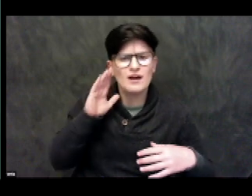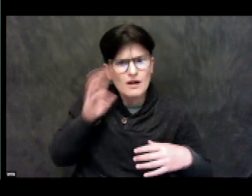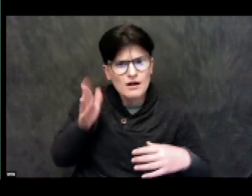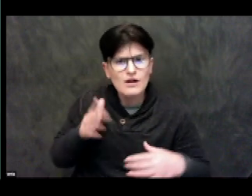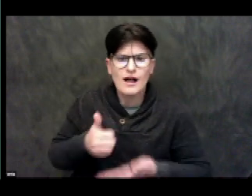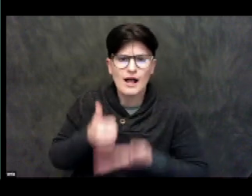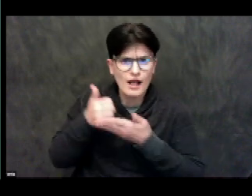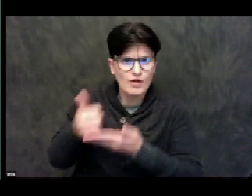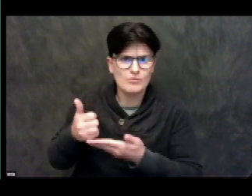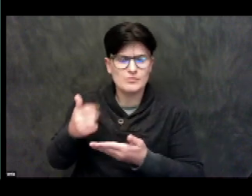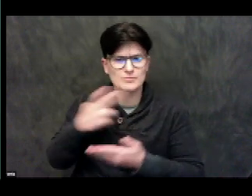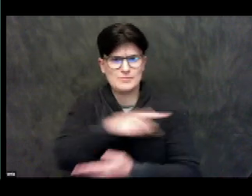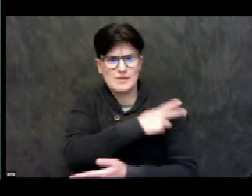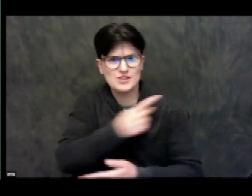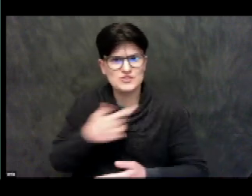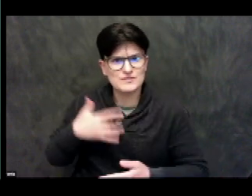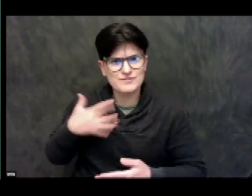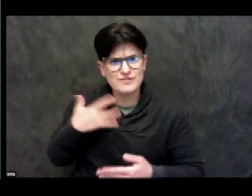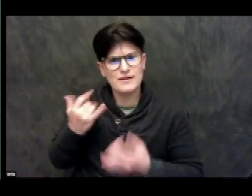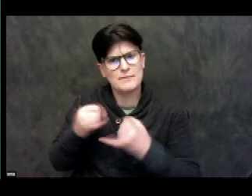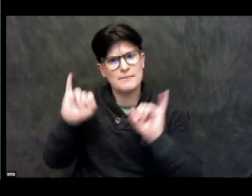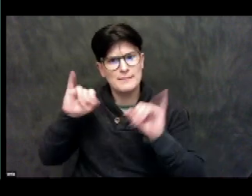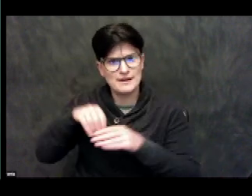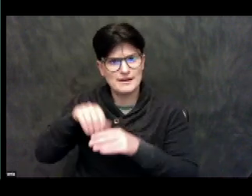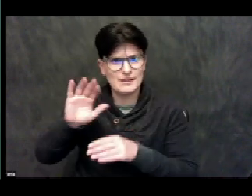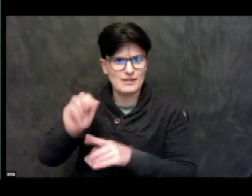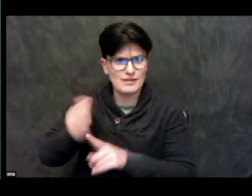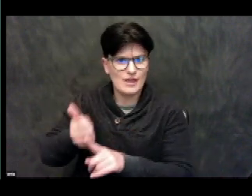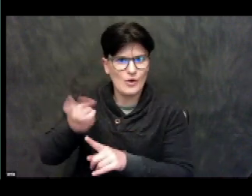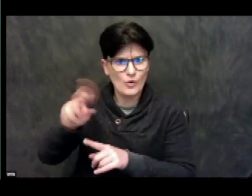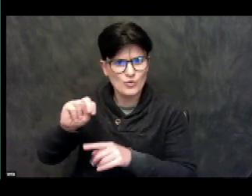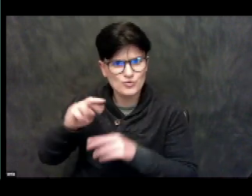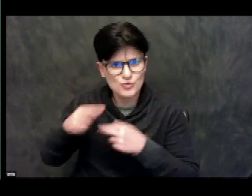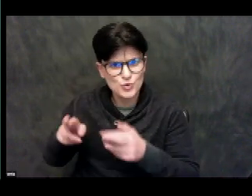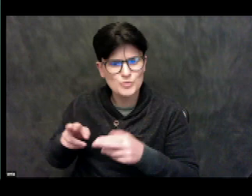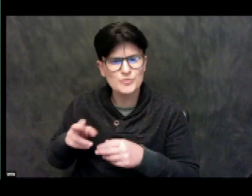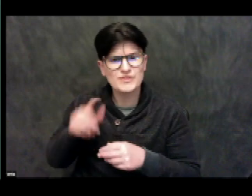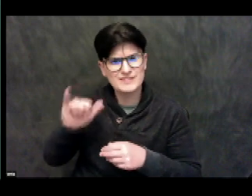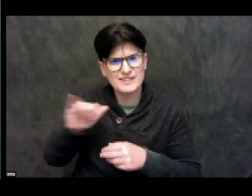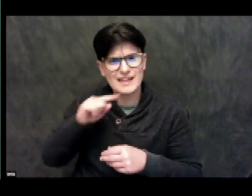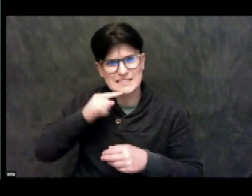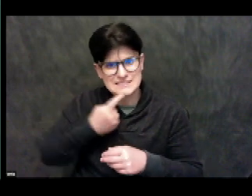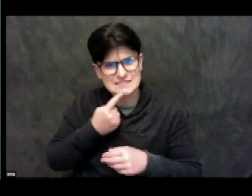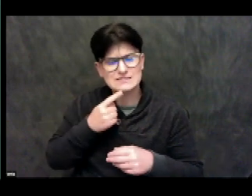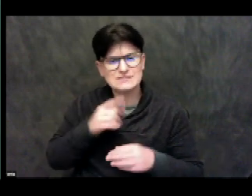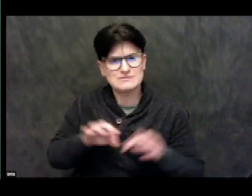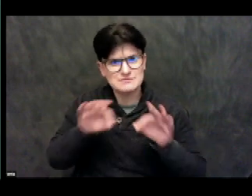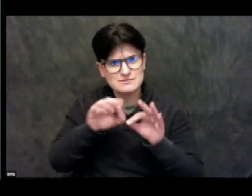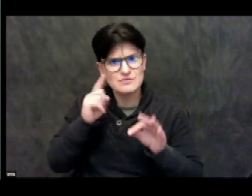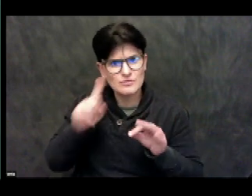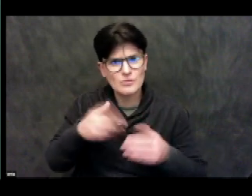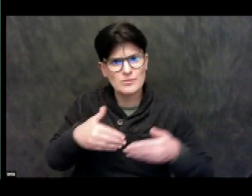the room and are really critical for baby care. I think you need to try to ask